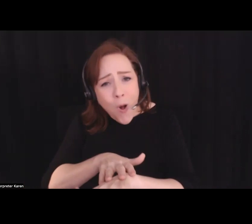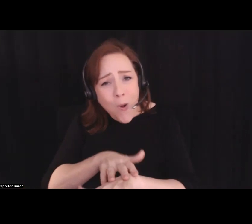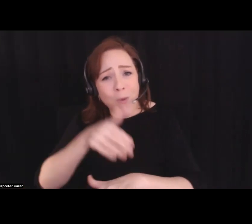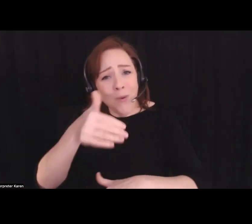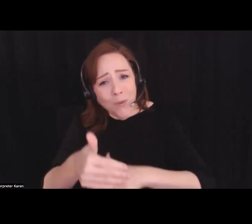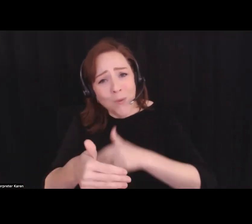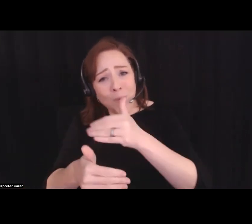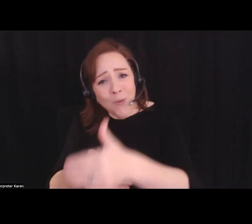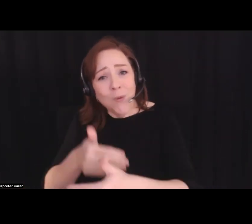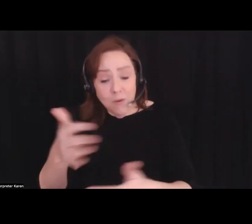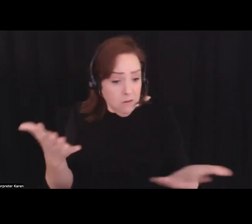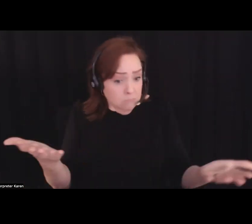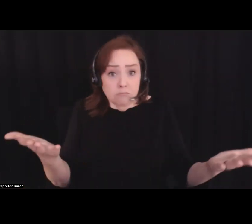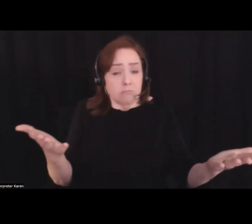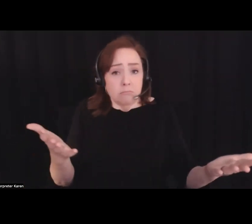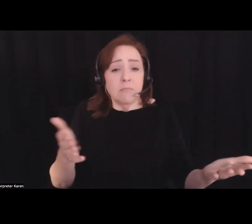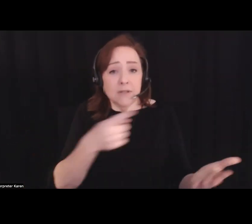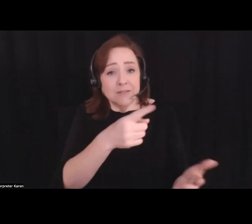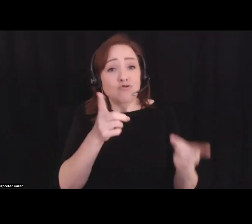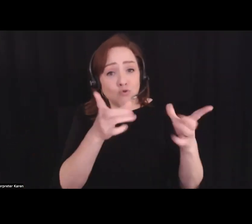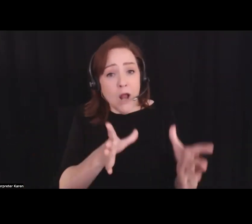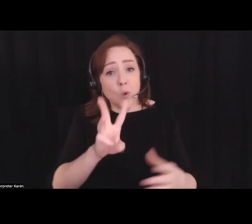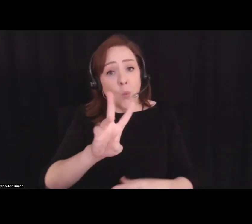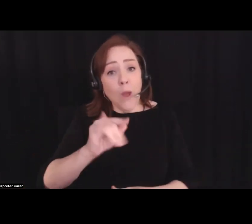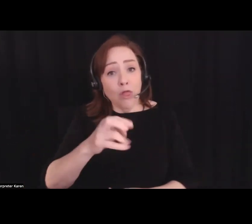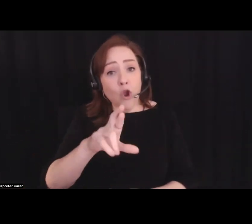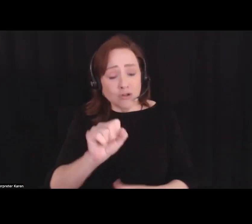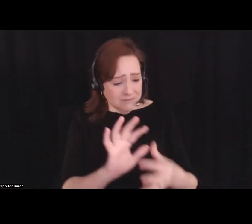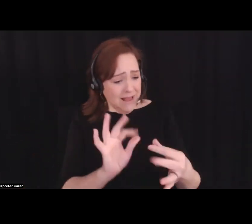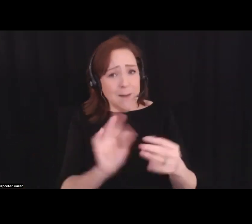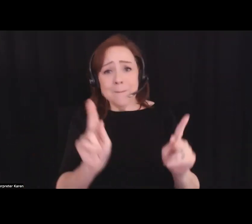for their appointments. that's okay. it's not a problem to schedule a little bit more extra time